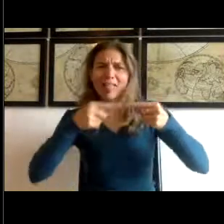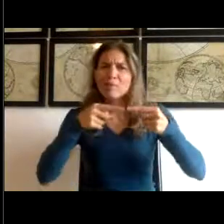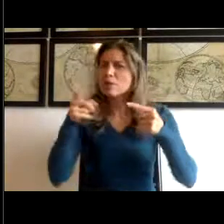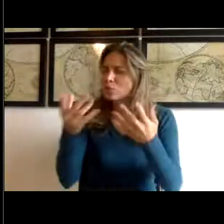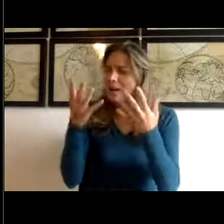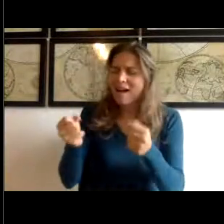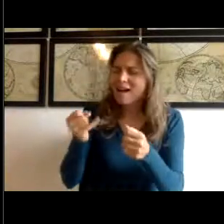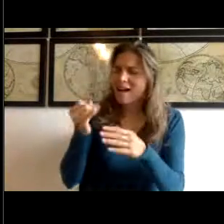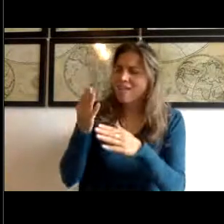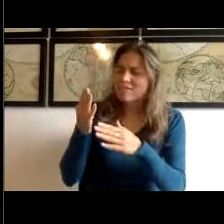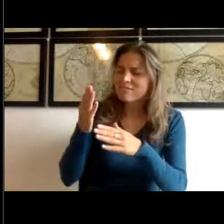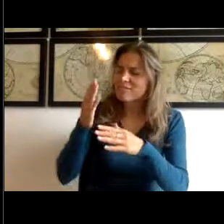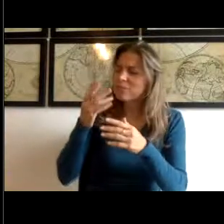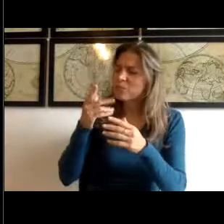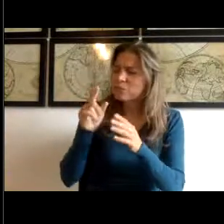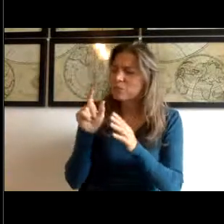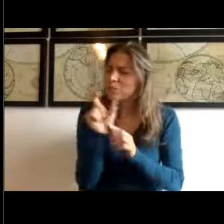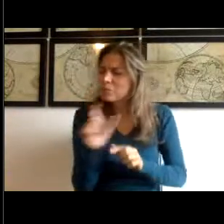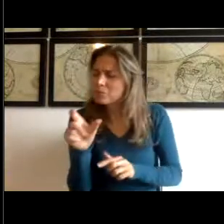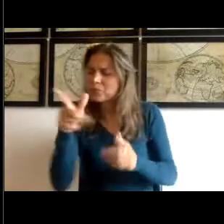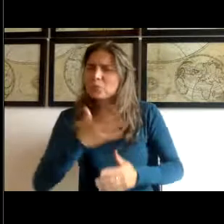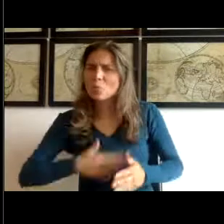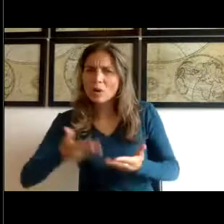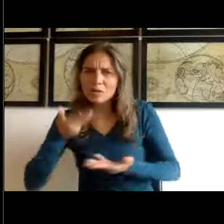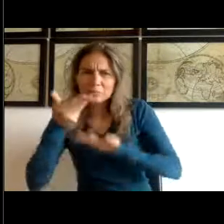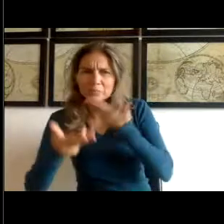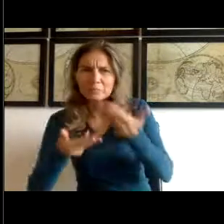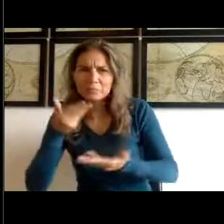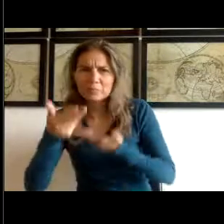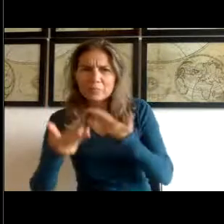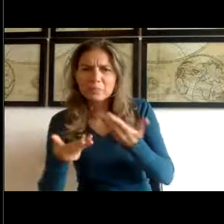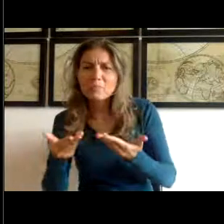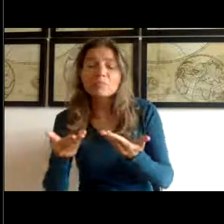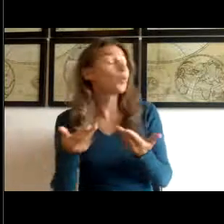Not really but I'm glad to answer any other questions.